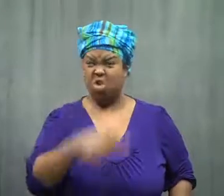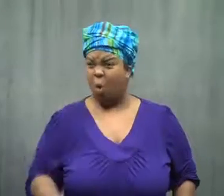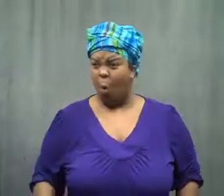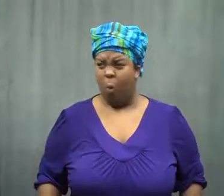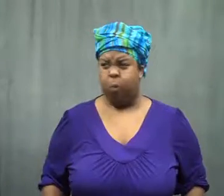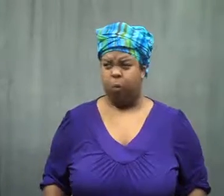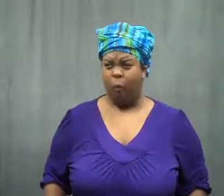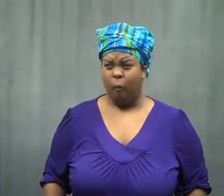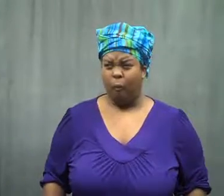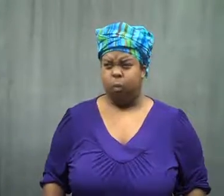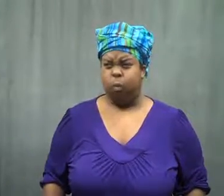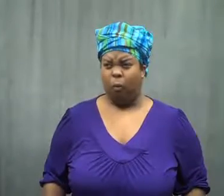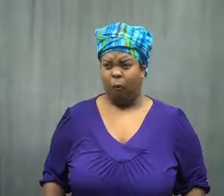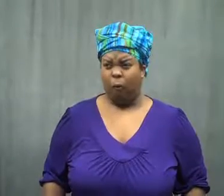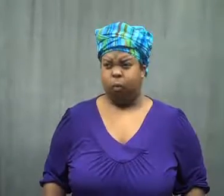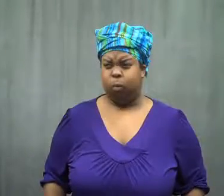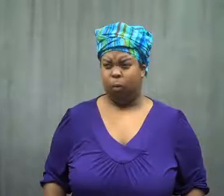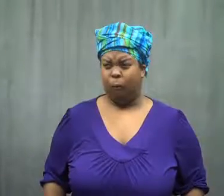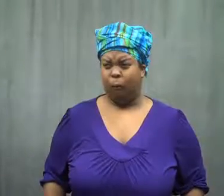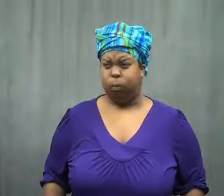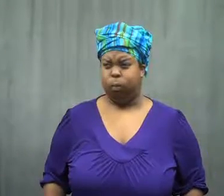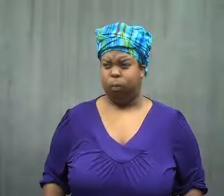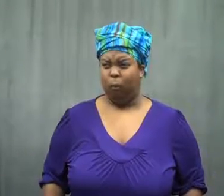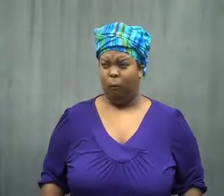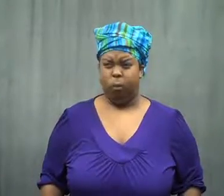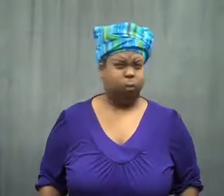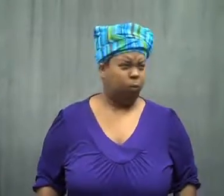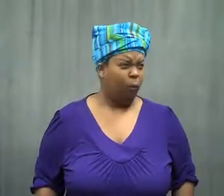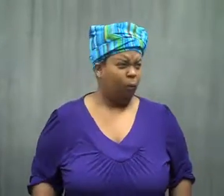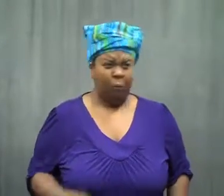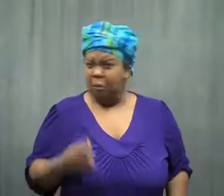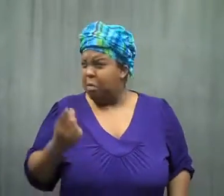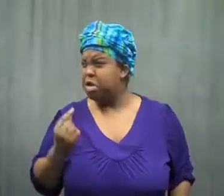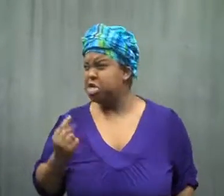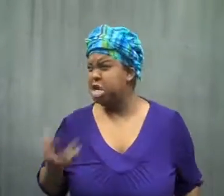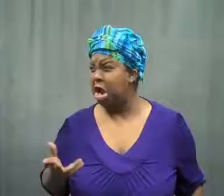The other one puffed her cheeks in and out and said, "What can we do?"